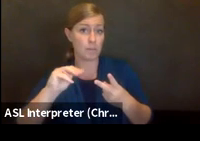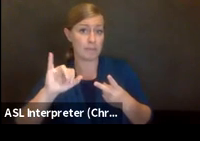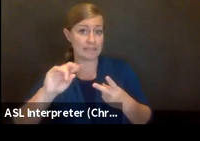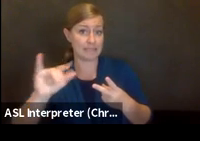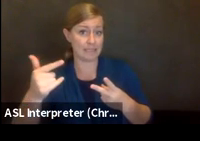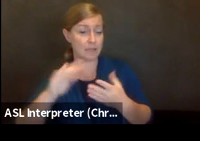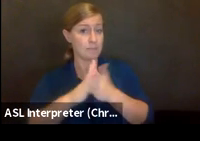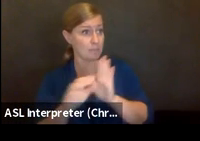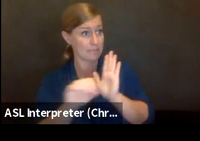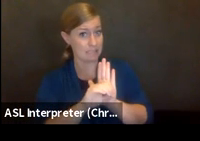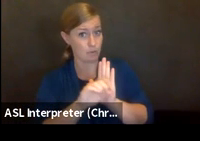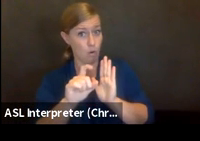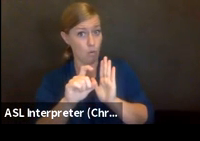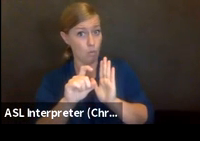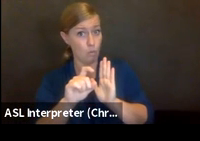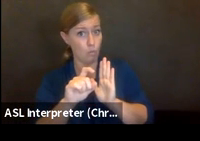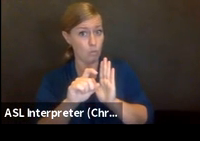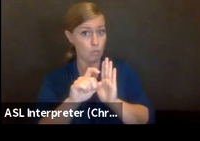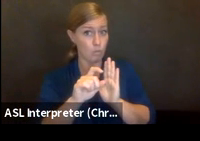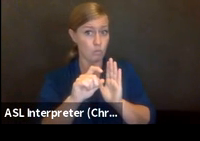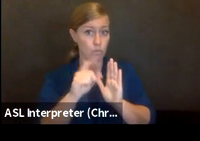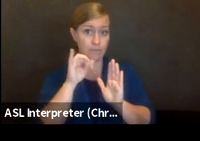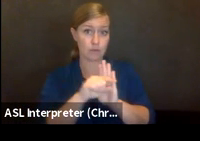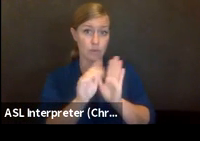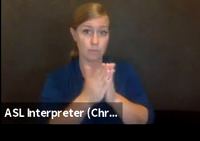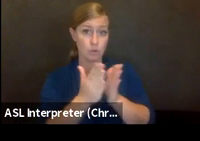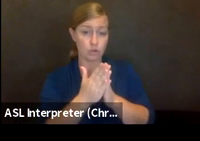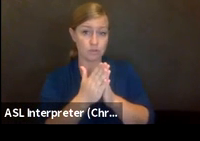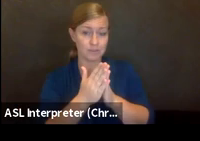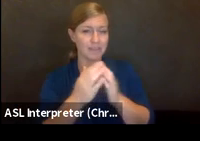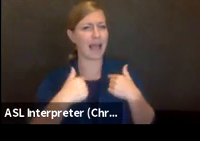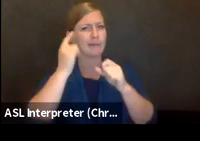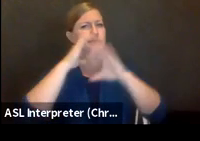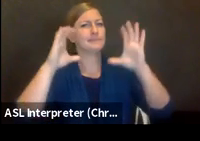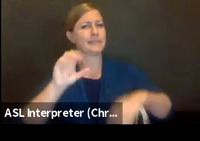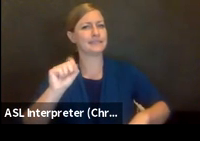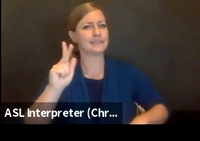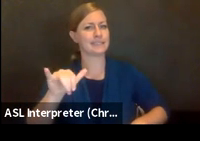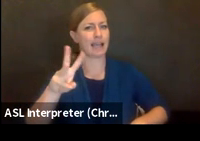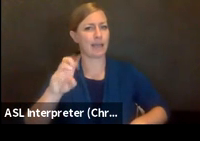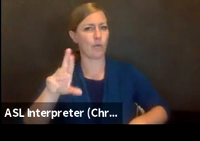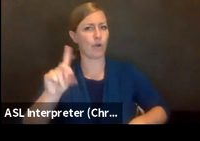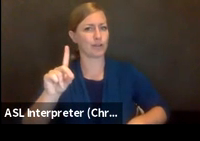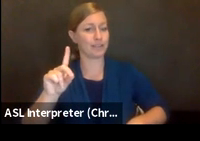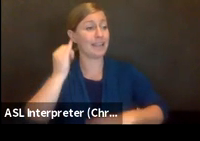ESD 189 - Amy Colburn: Whoo. Kristina Wambold: Good, kind of like, I'm thinking sky bridge, because that's what skyward normally does. If I'm stay missing and makes it a zero.